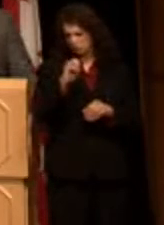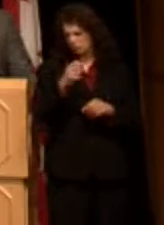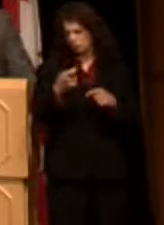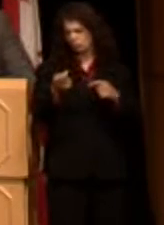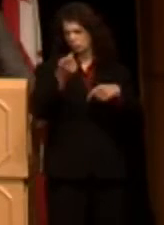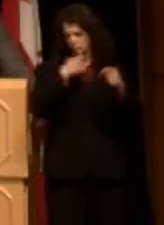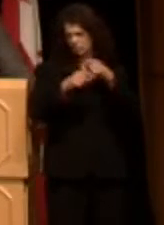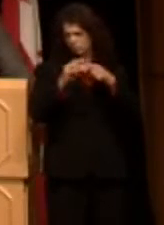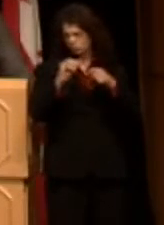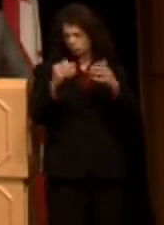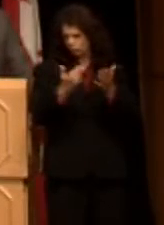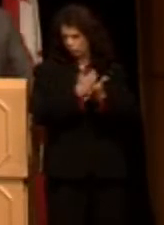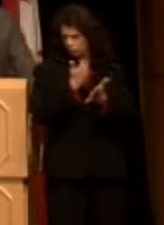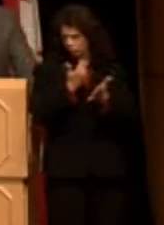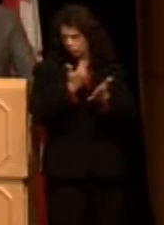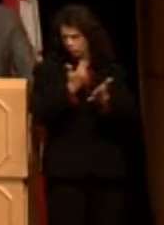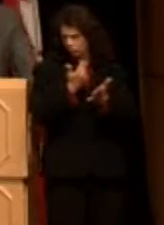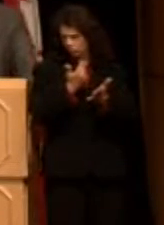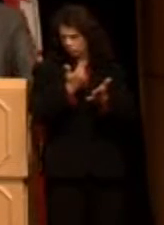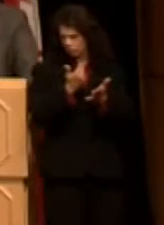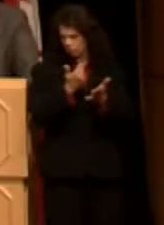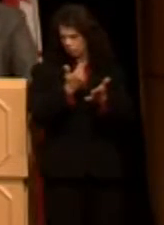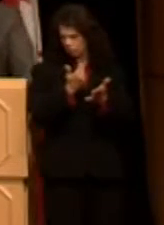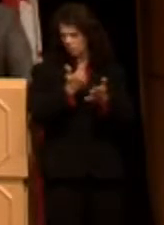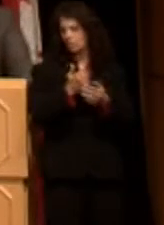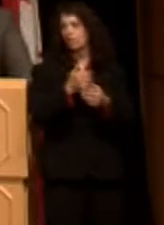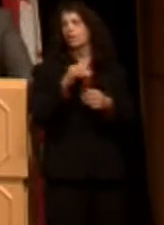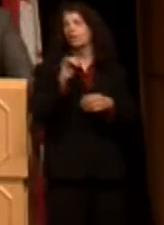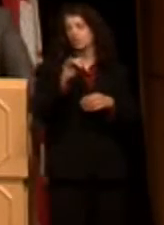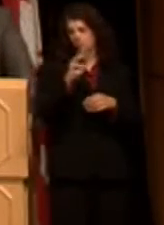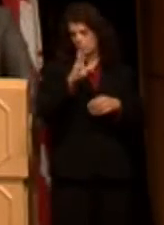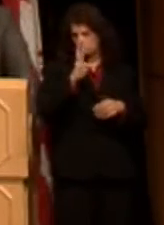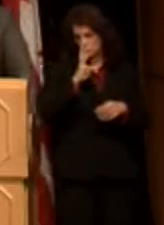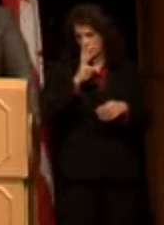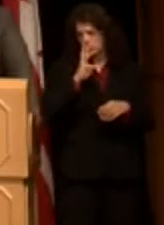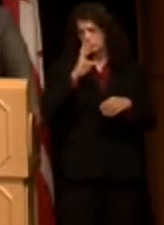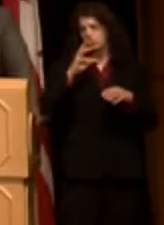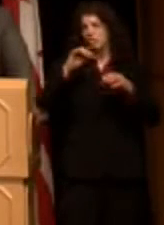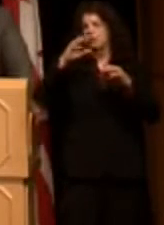RAIN WATER HARVESTING SYSTEMS, SOLAR THERMAL WALL SYSTEMS, LED